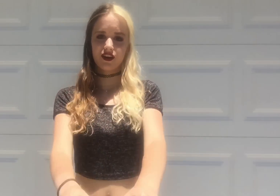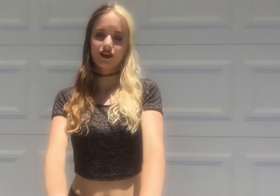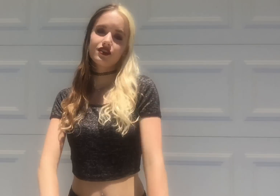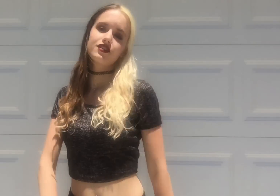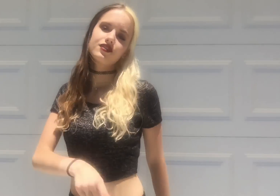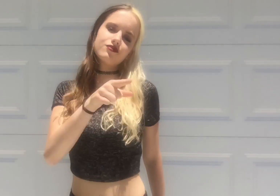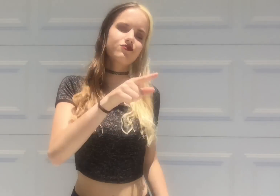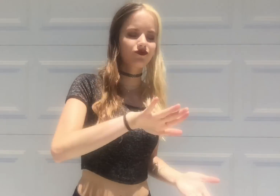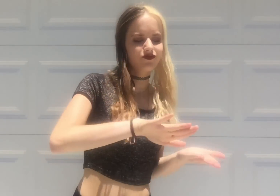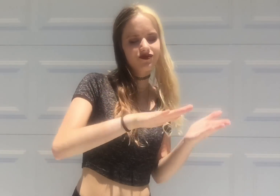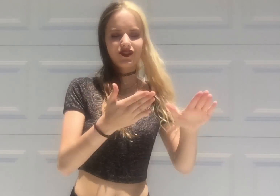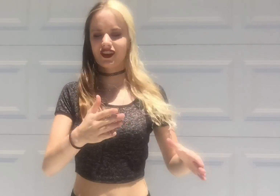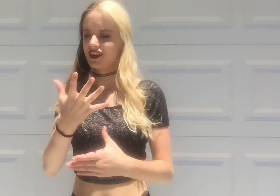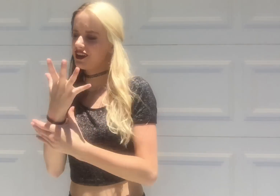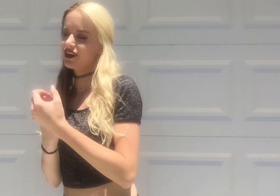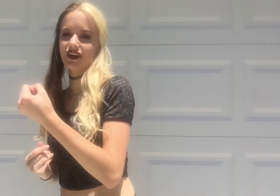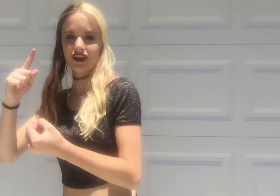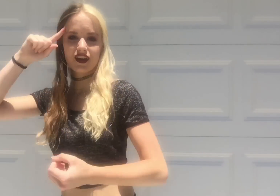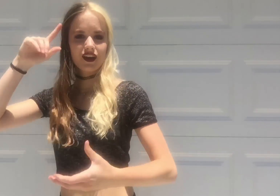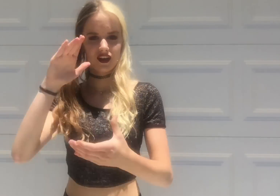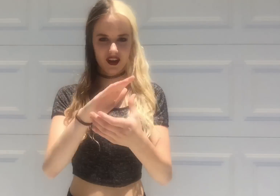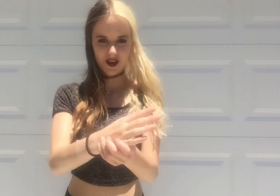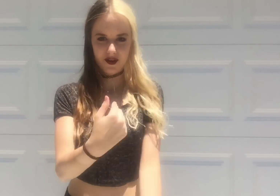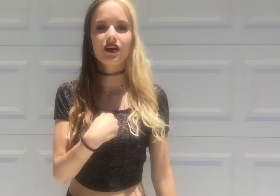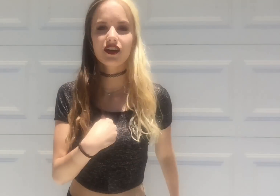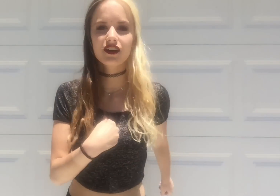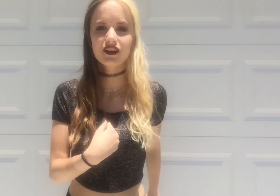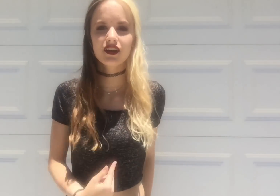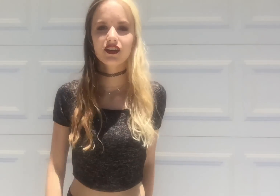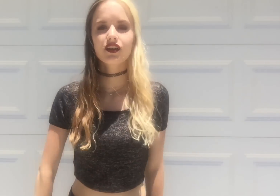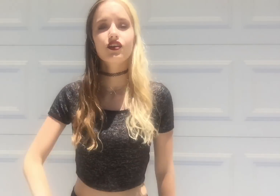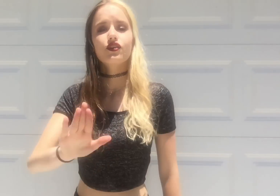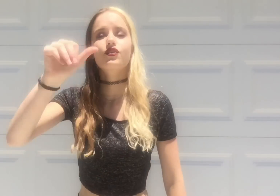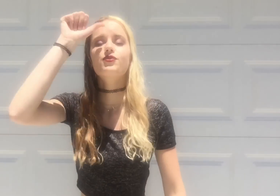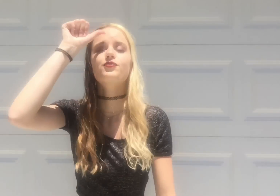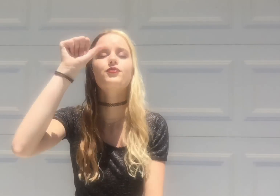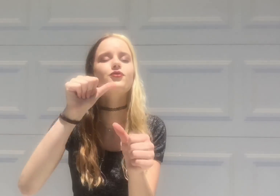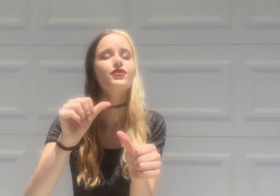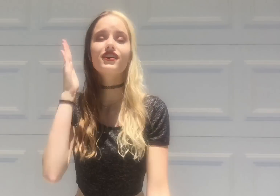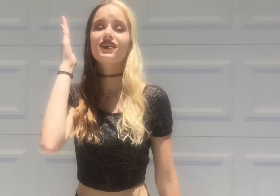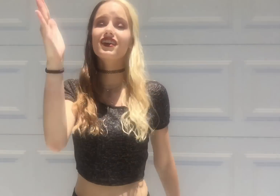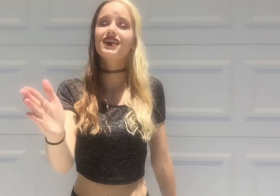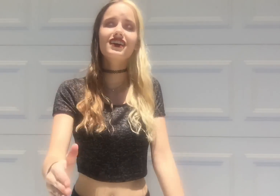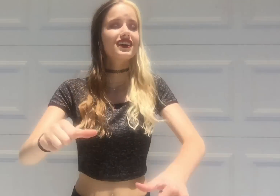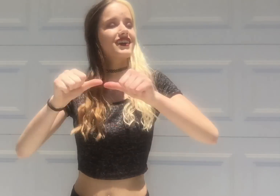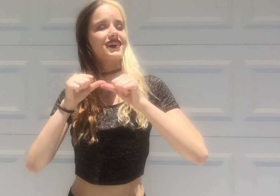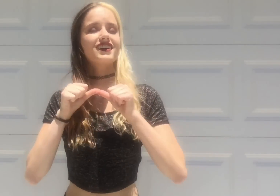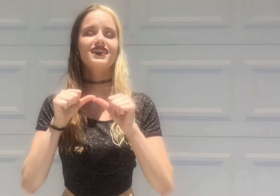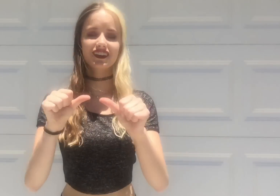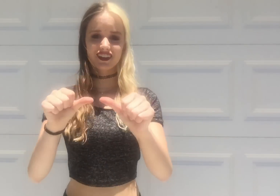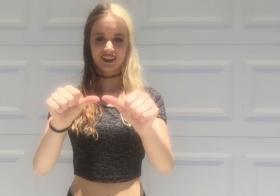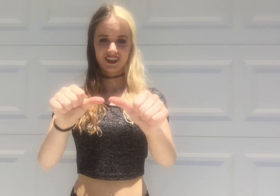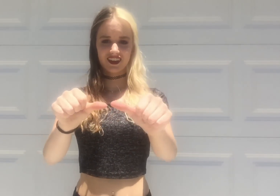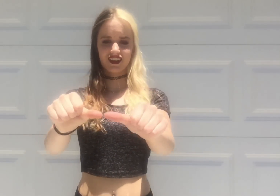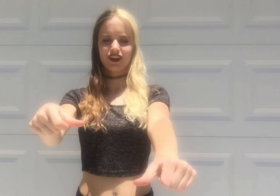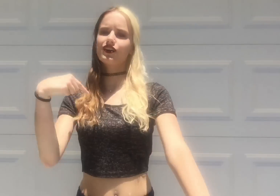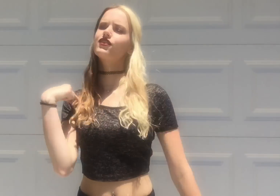And though you're dead and gone believe me Your memory will carry on